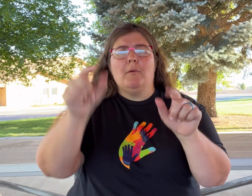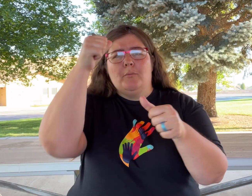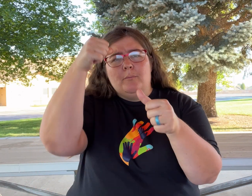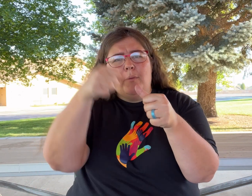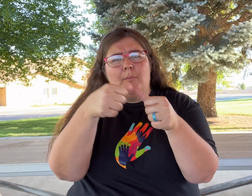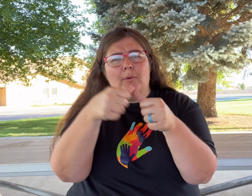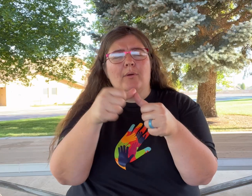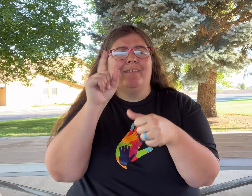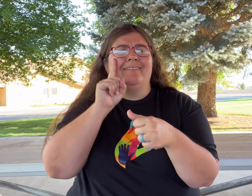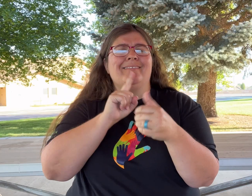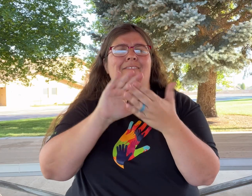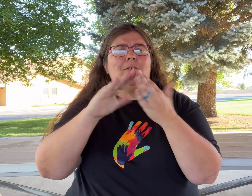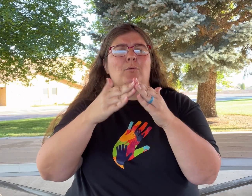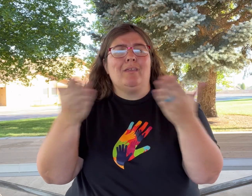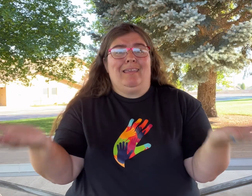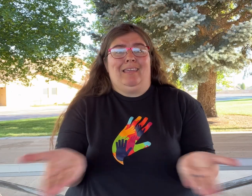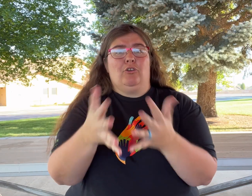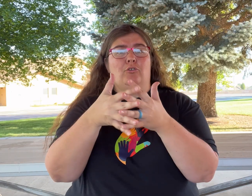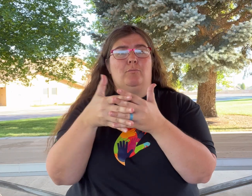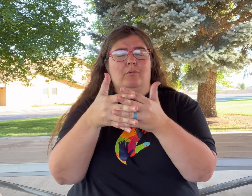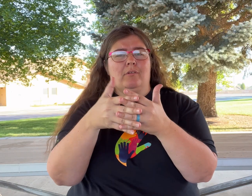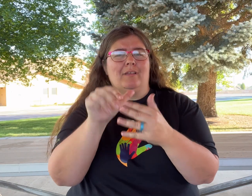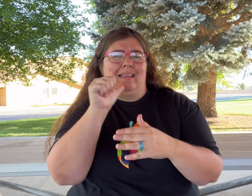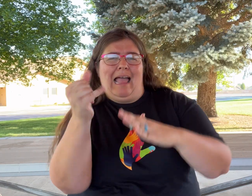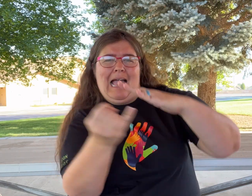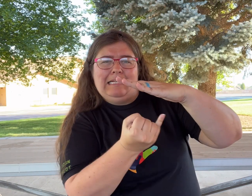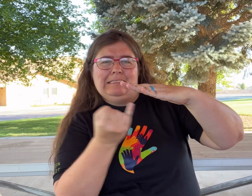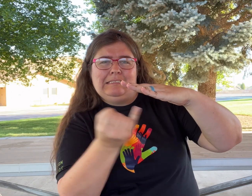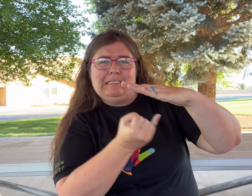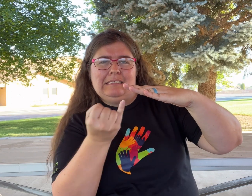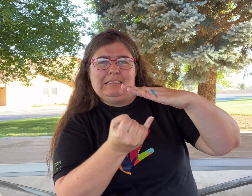right? Because remember, the Deaf community here in the United States is not isolated,